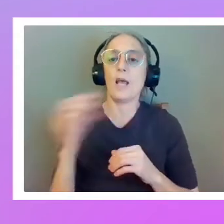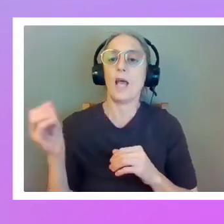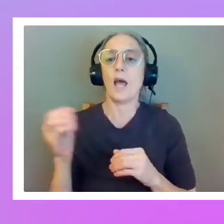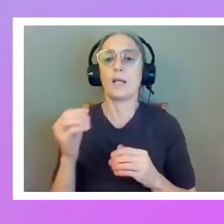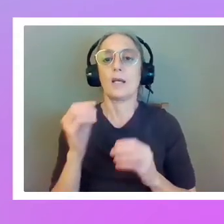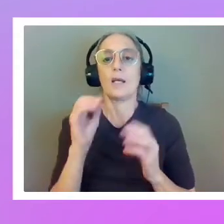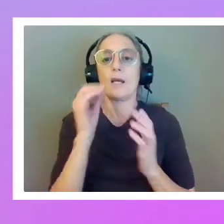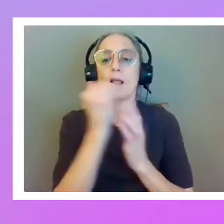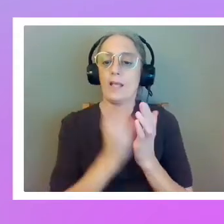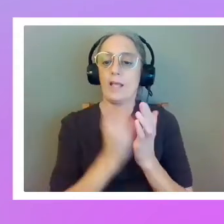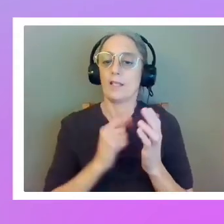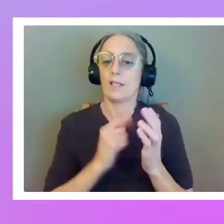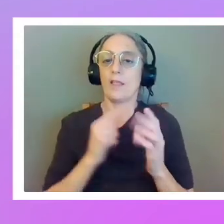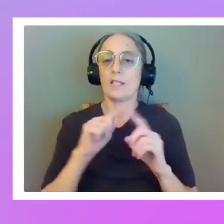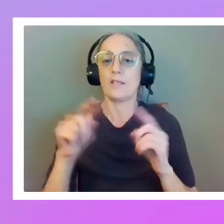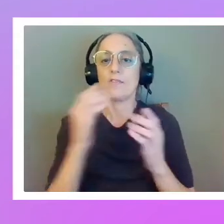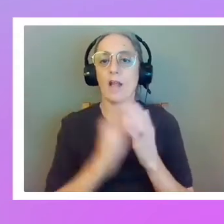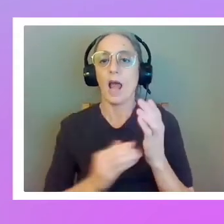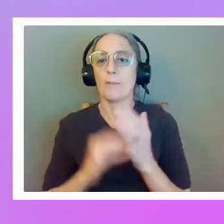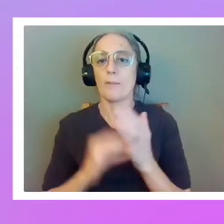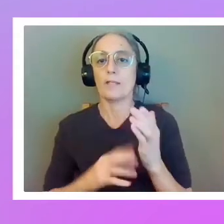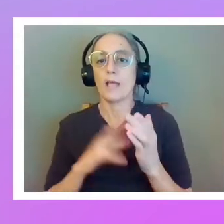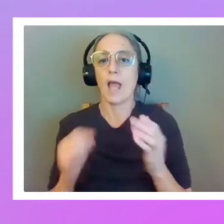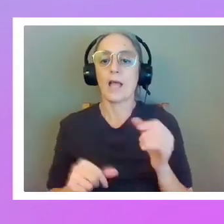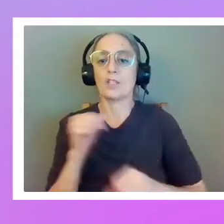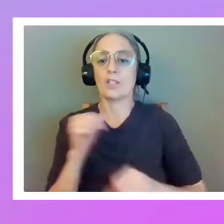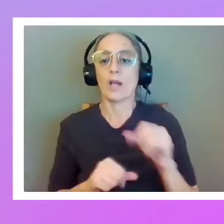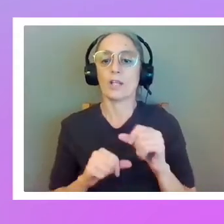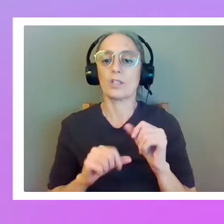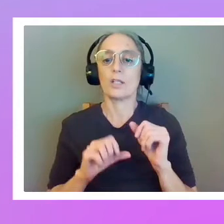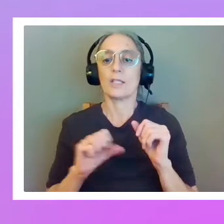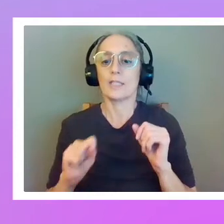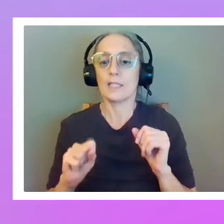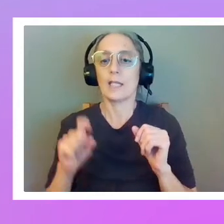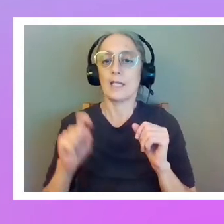and interaction needed within the application.